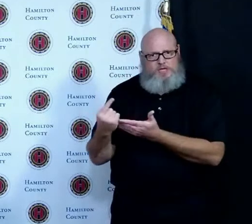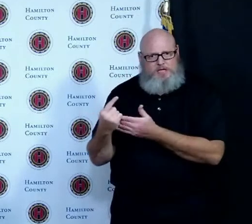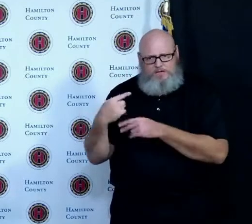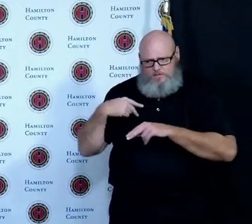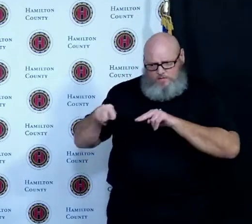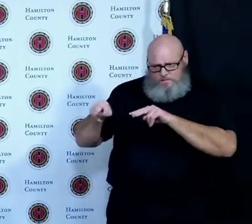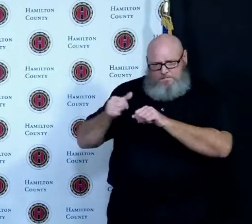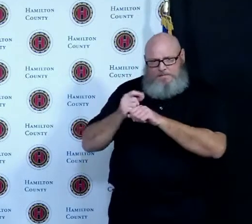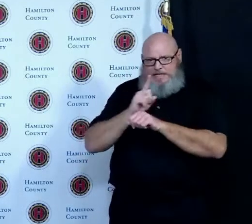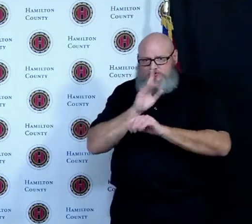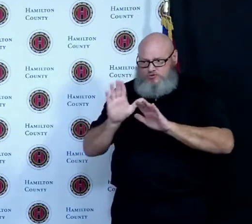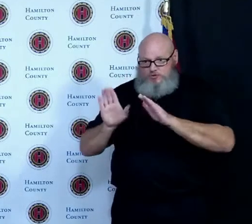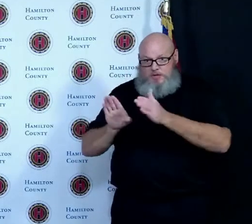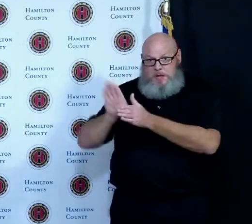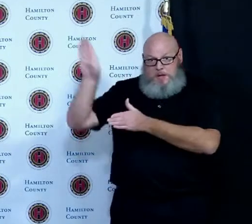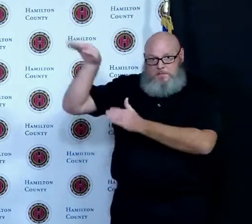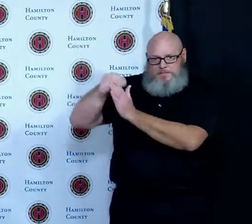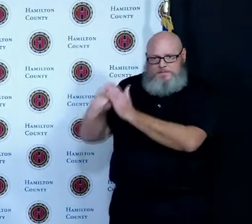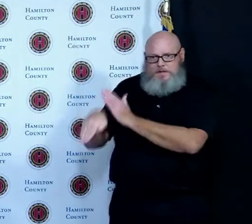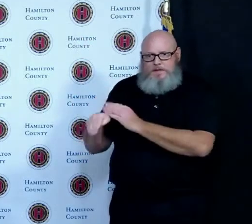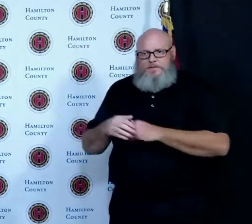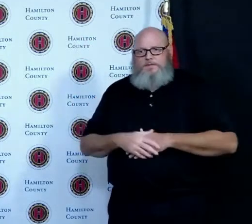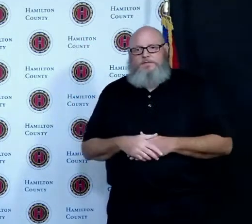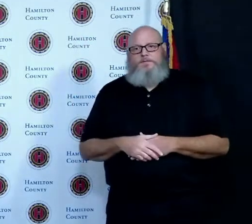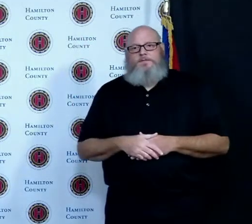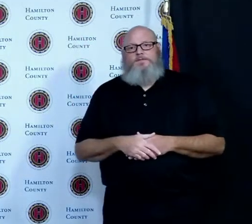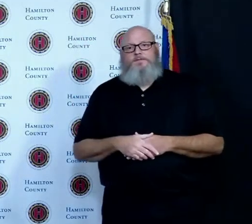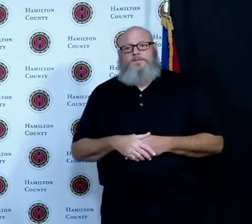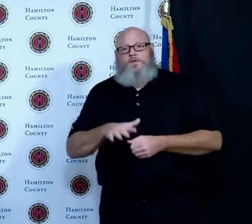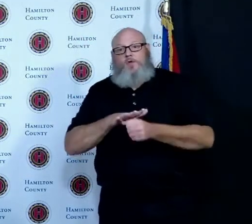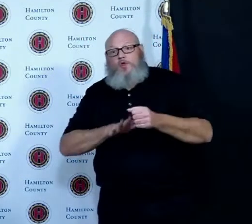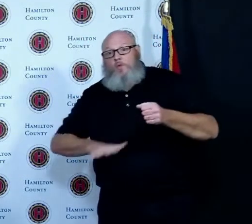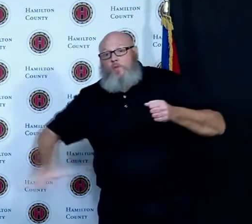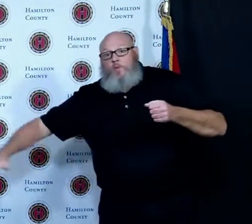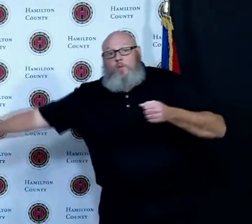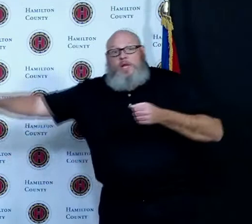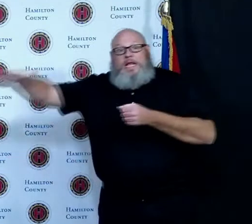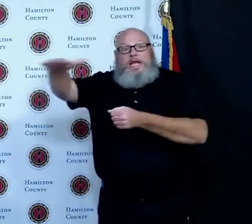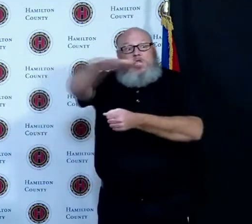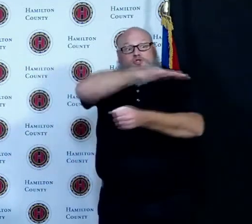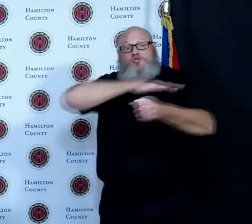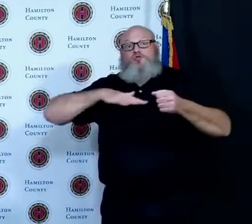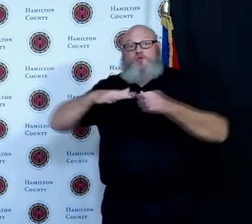be very burdened this is on the bottom graph you can see that we have not seen any decline in the